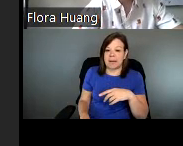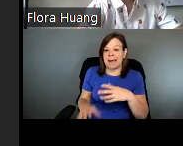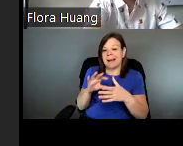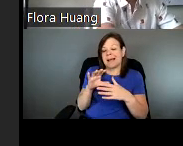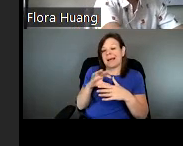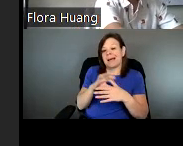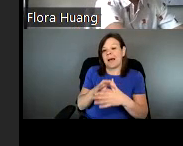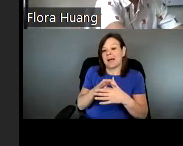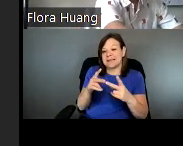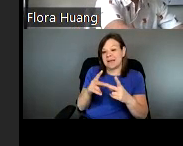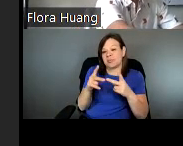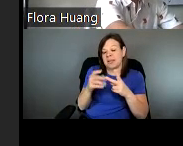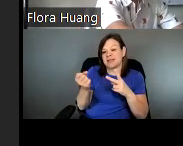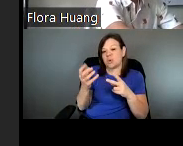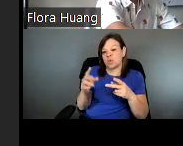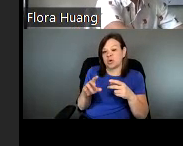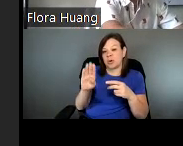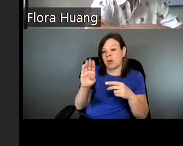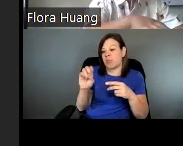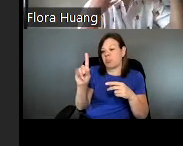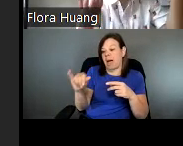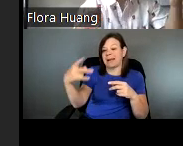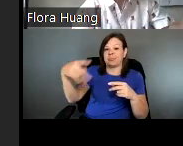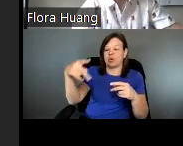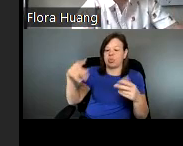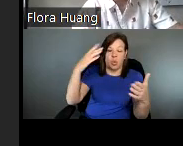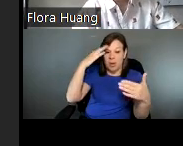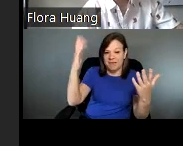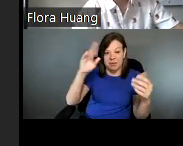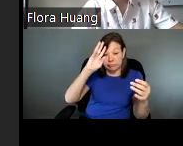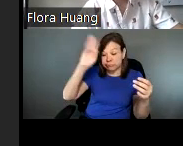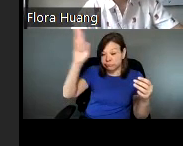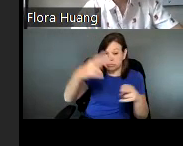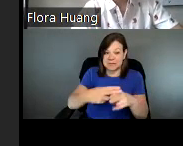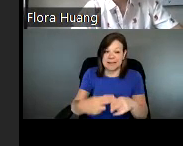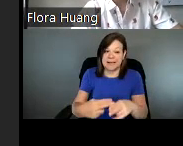We could call this like body purple. Just you can name it anything you want.